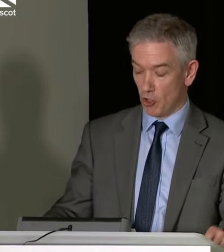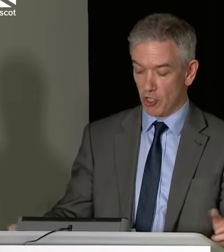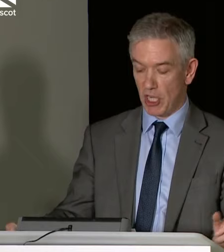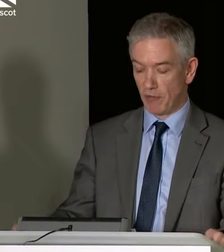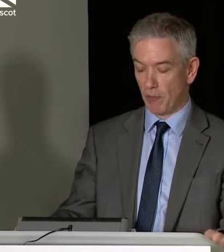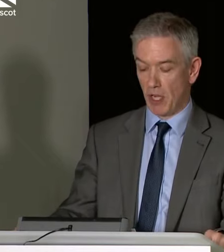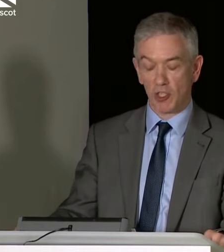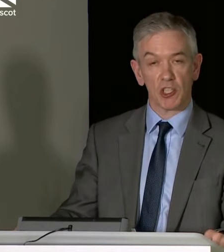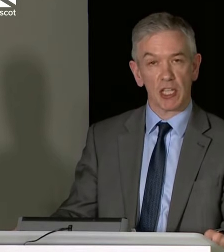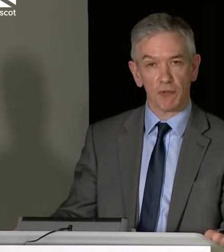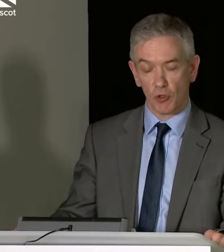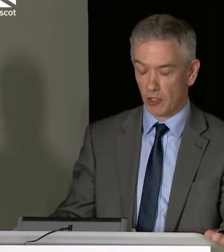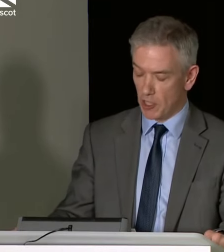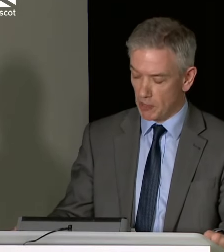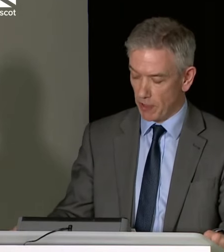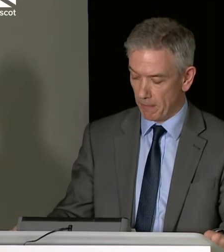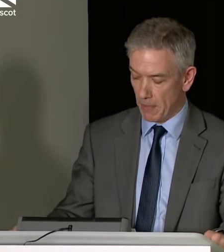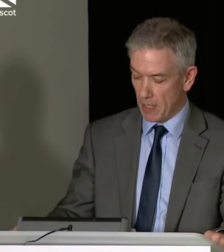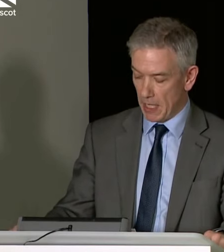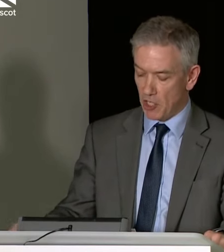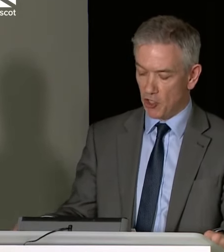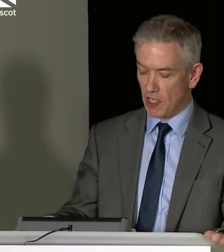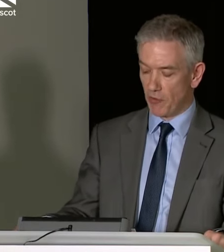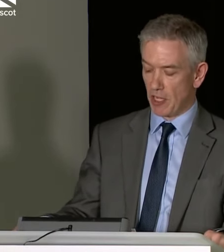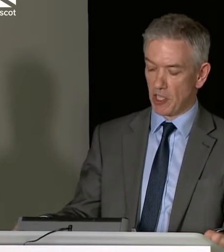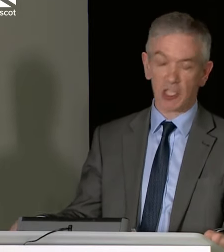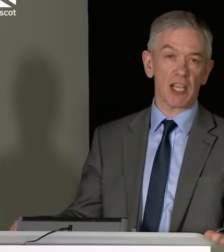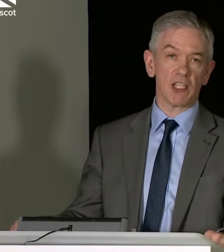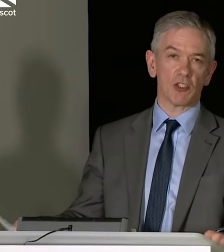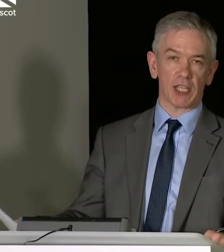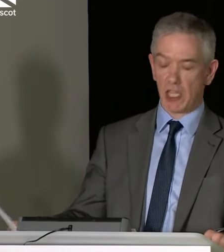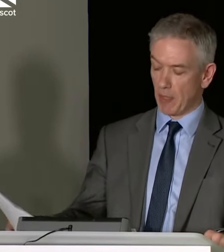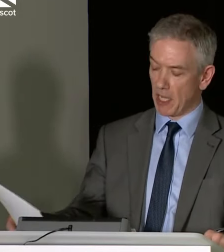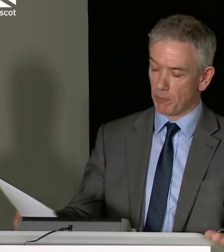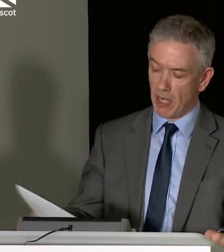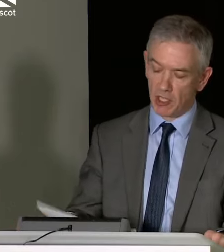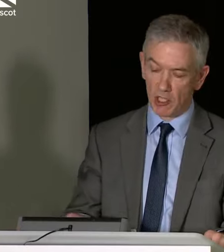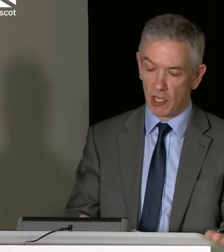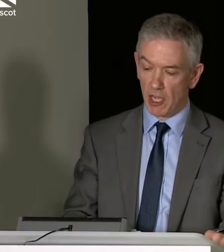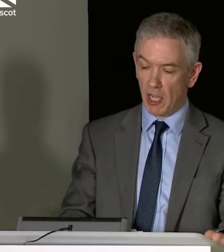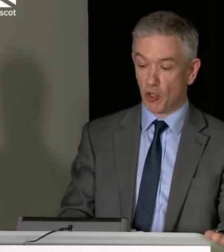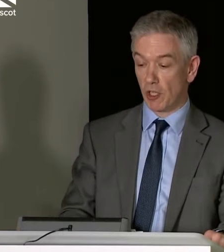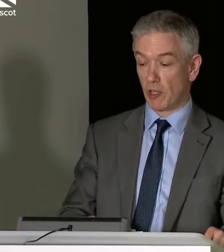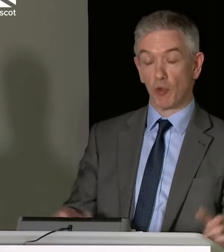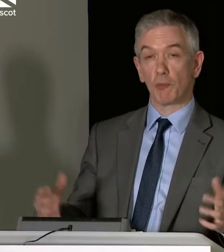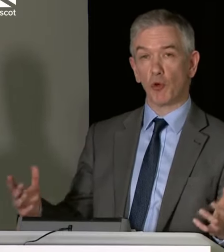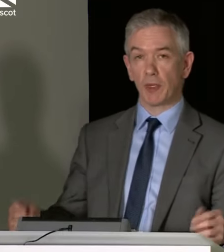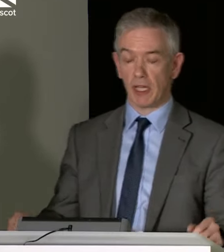to ensure the safety of patients and staff during transfer each transfer is assessed on a case-by-case basis ensuring that the most appropriate and